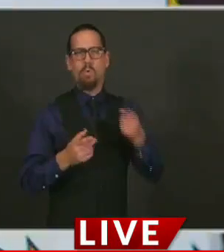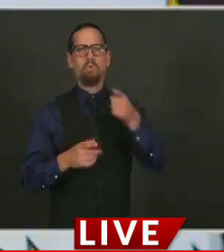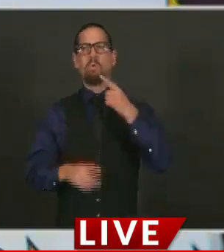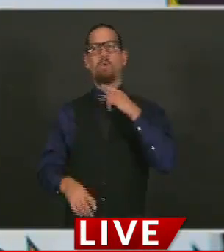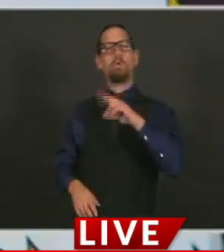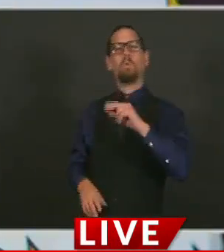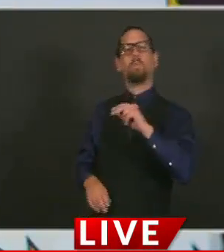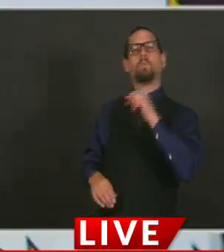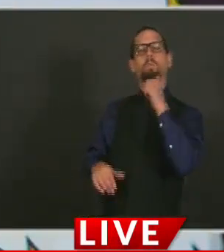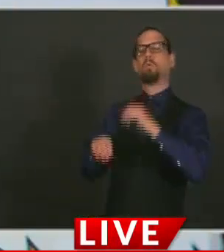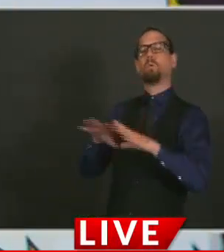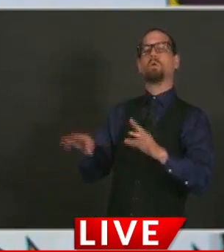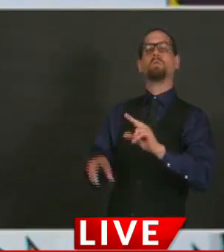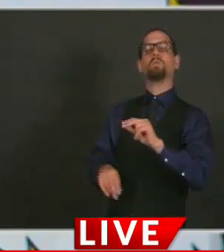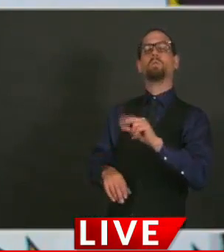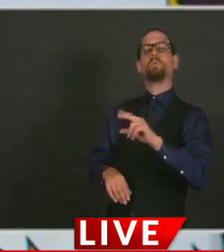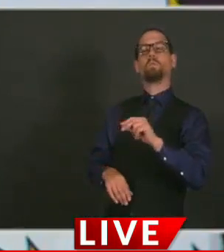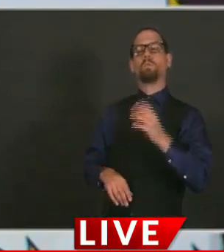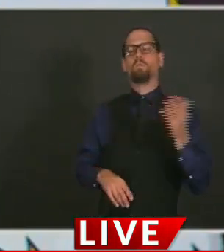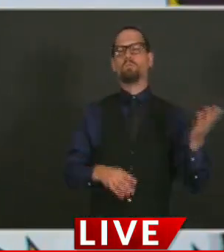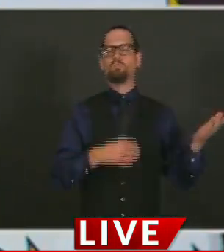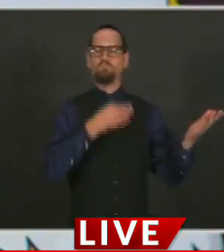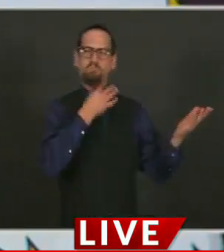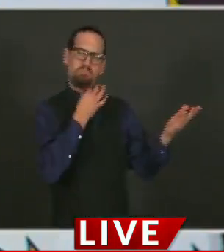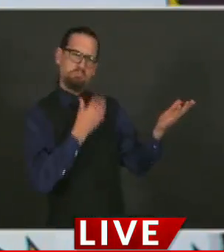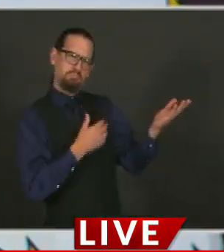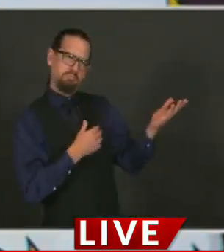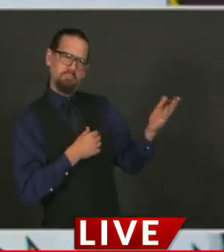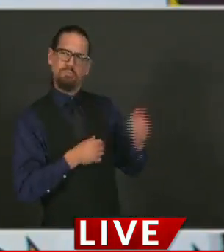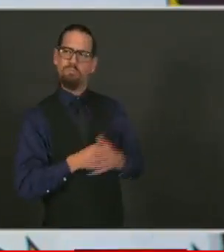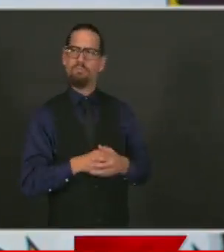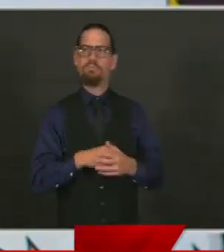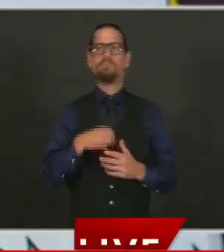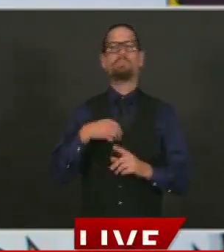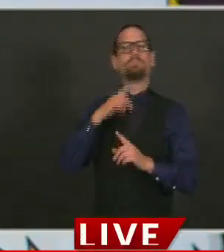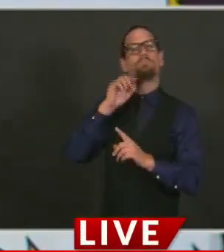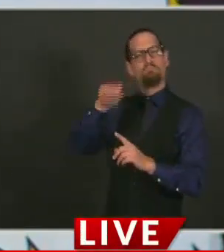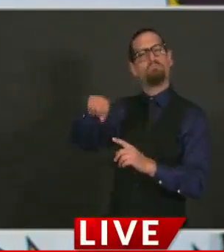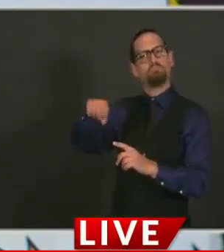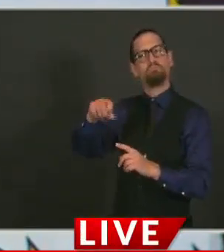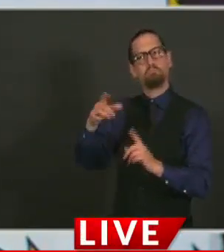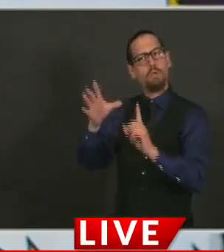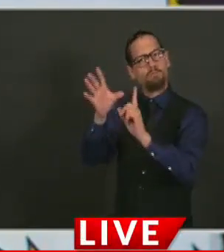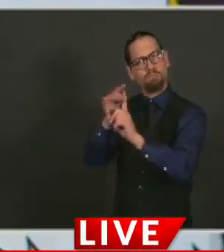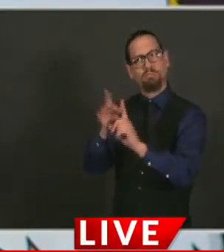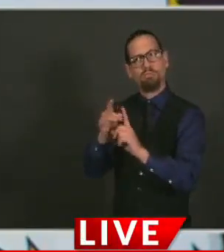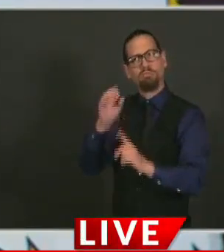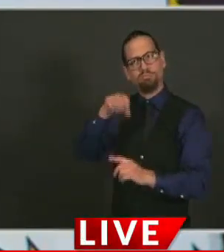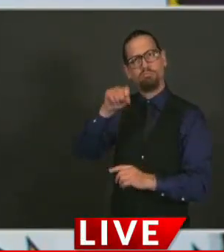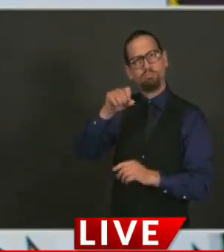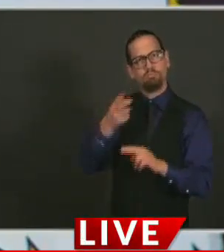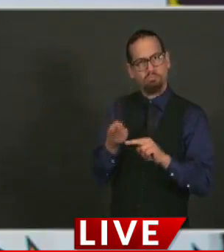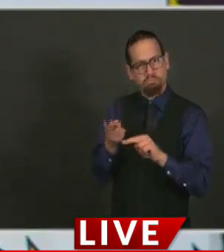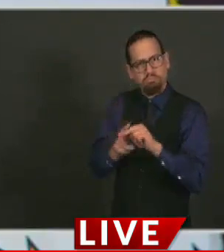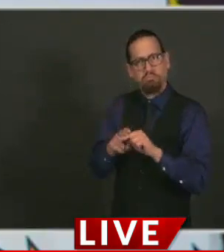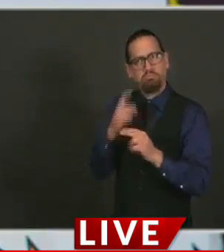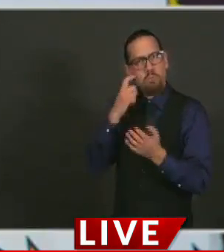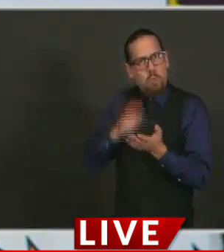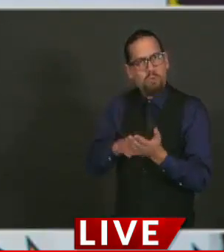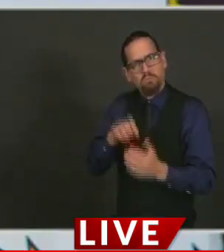SCHOOLS HAVE HAD MORE THAN FIVE CASES OF THE LAST WEEK. THERE IS PUSHBACK ON THE NEWS SPREAD SCHOOLS. CASES ARE UP,